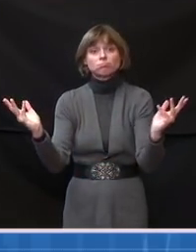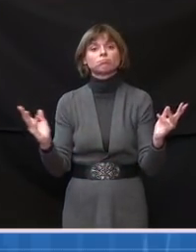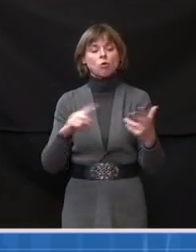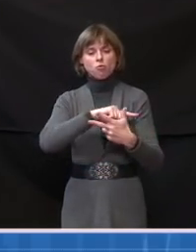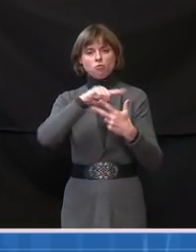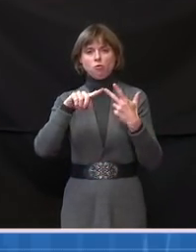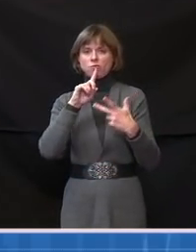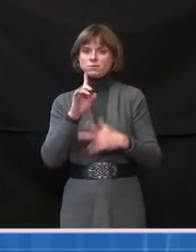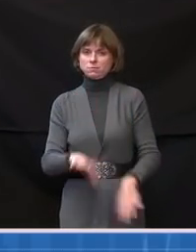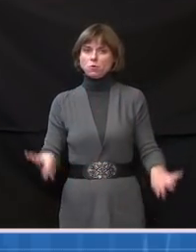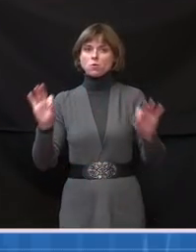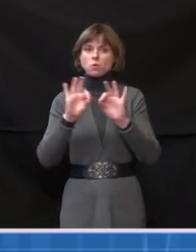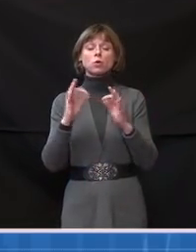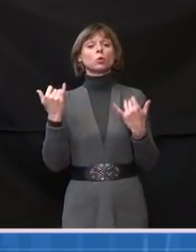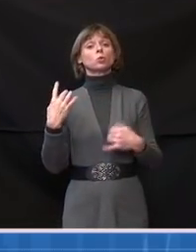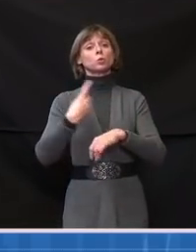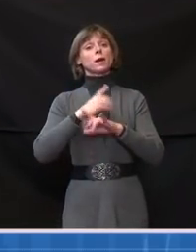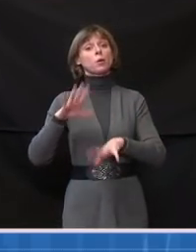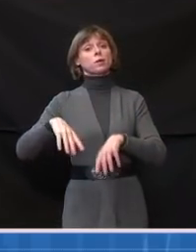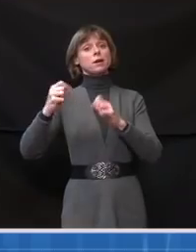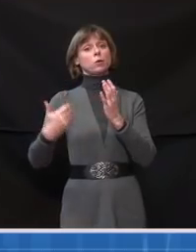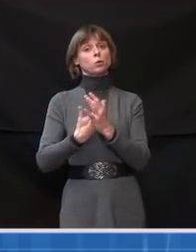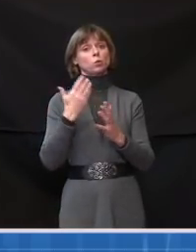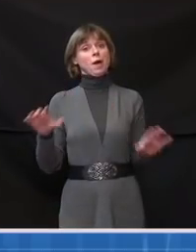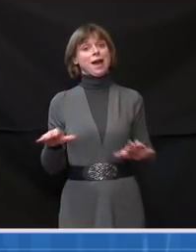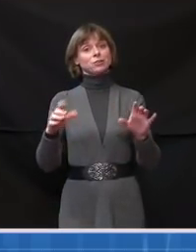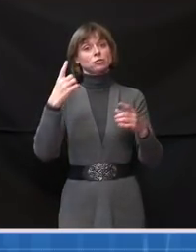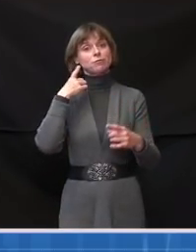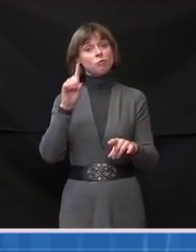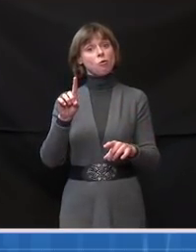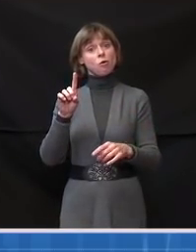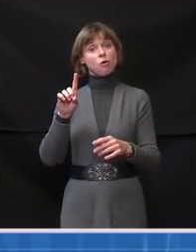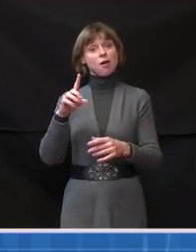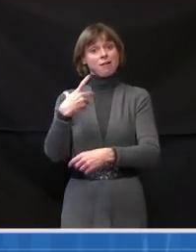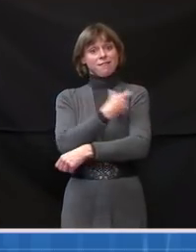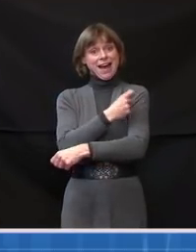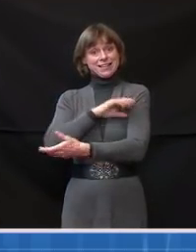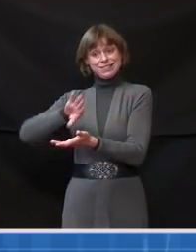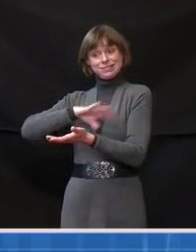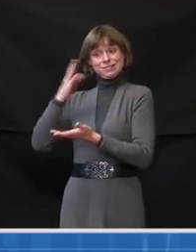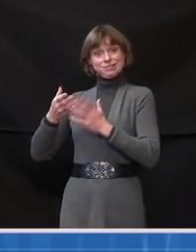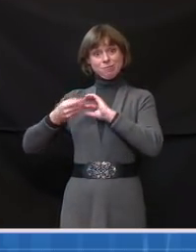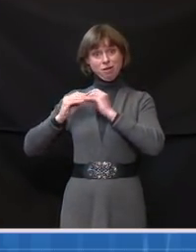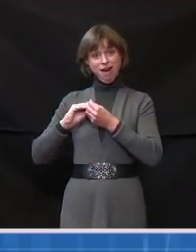Today, we’re taking new actions on vaccine supply and on the number of places for people to get vaccinated.